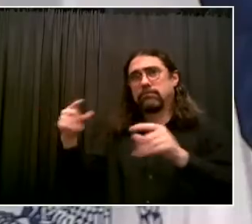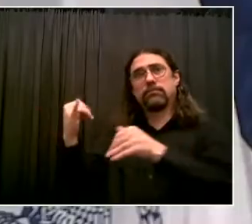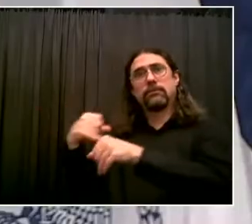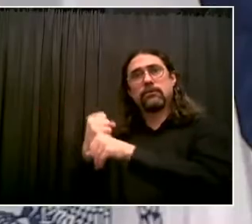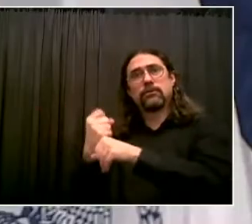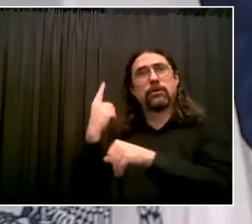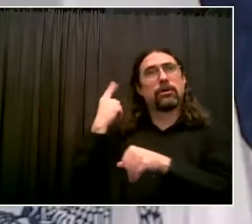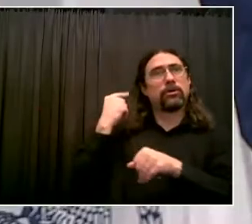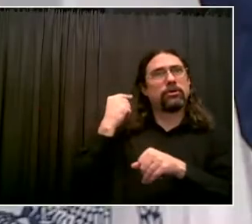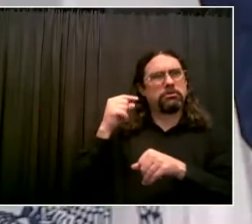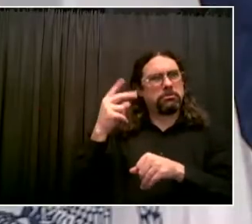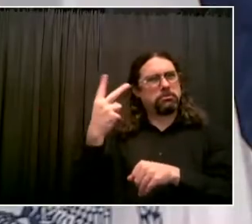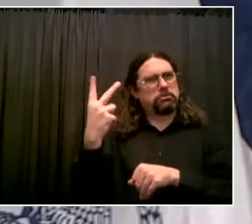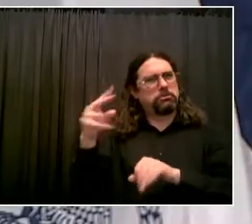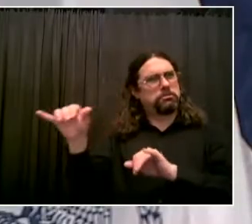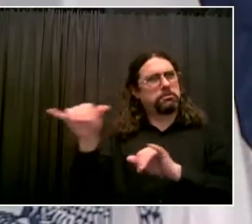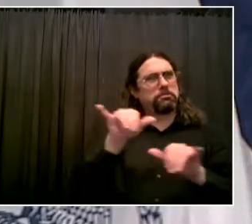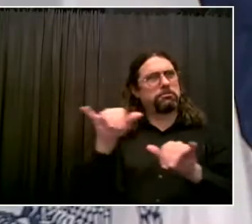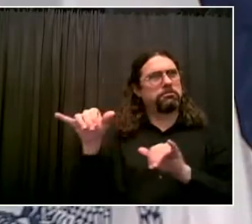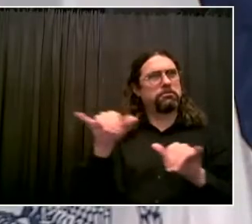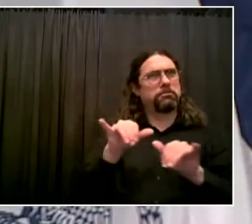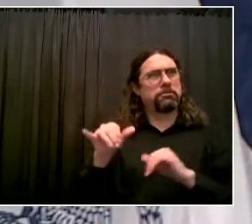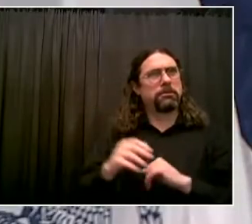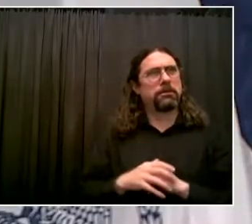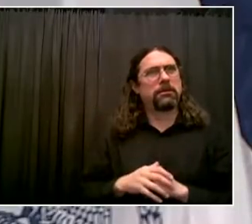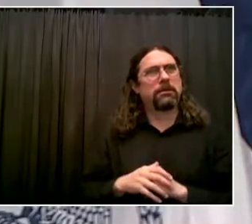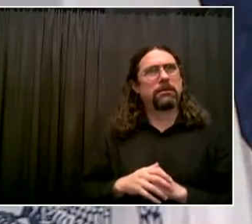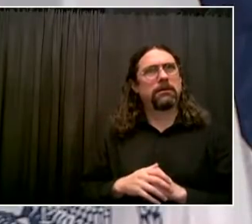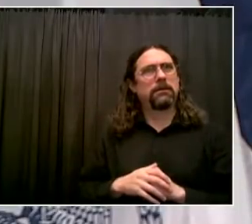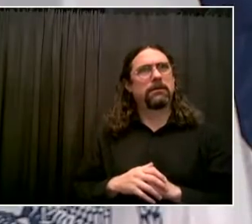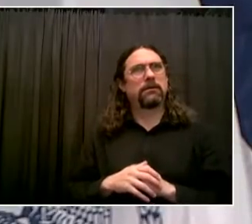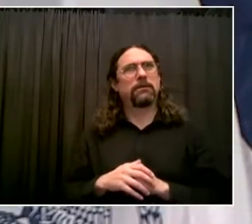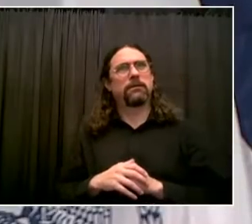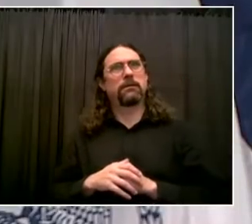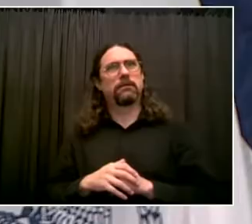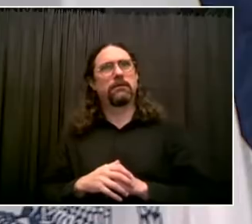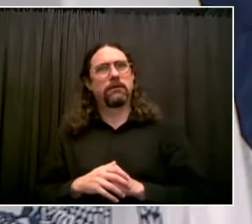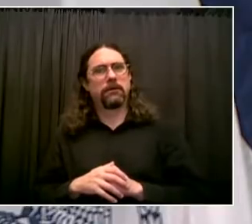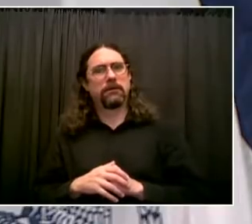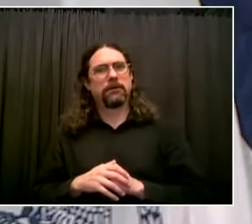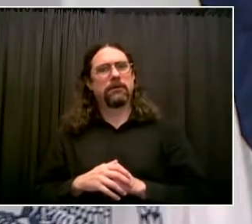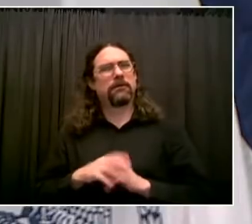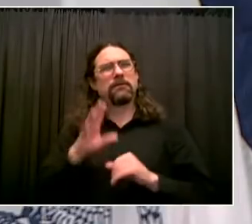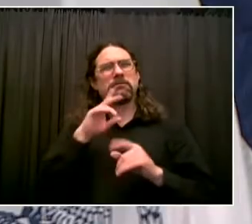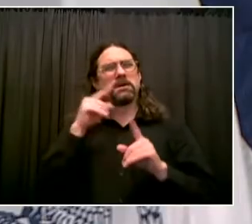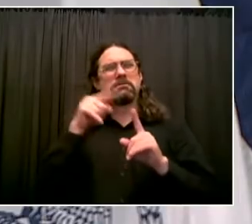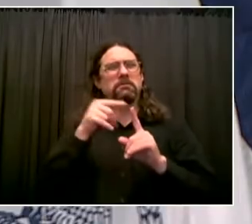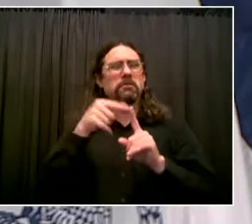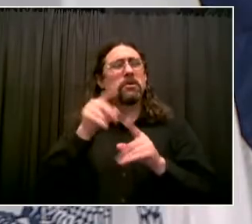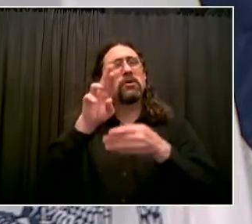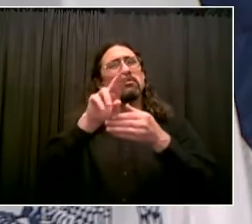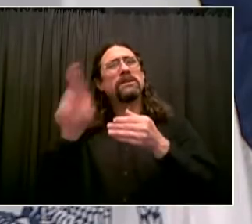THERE WILL BE A LASTING IMPACT LAST SUMMER DOESN'T APEAPR TO HAVE HAD ONE?